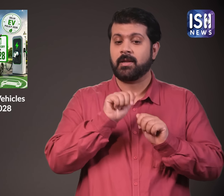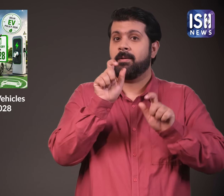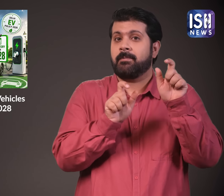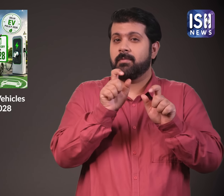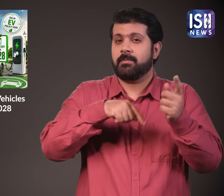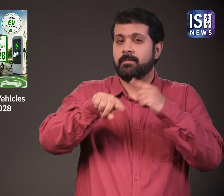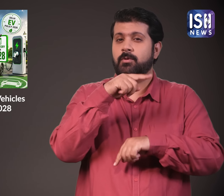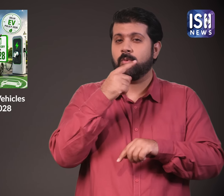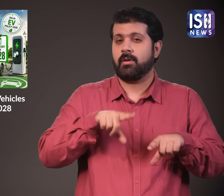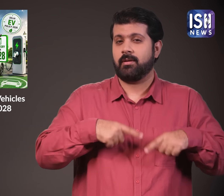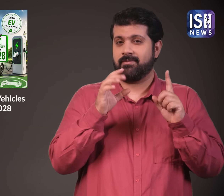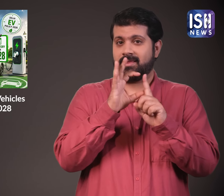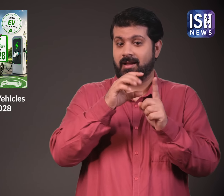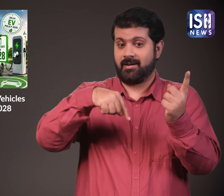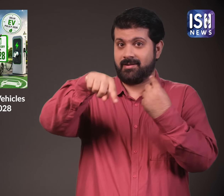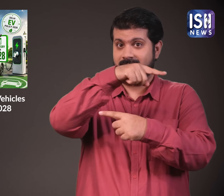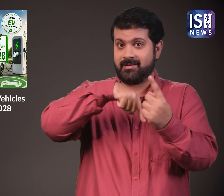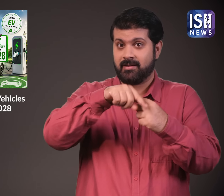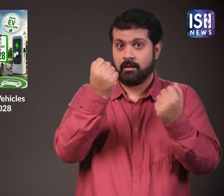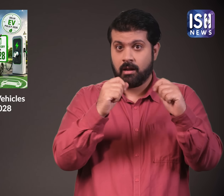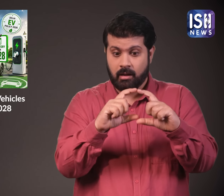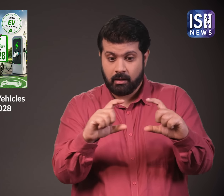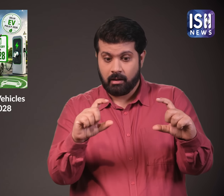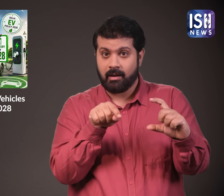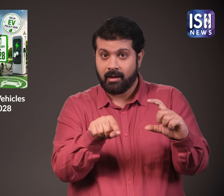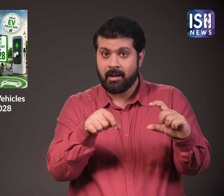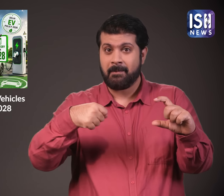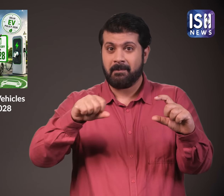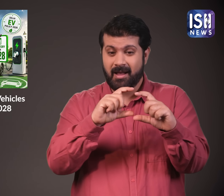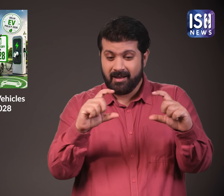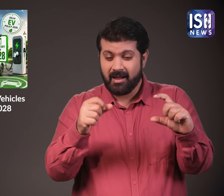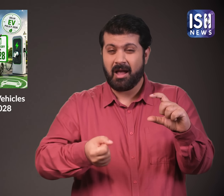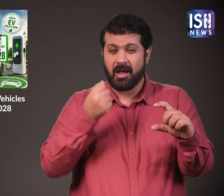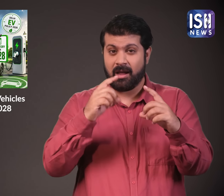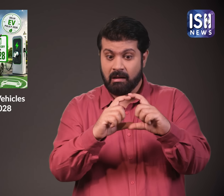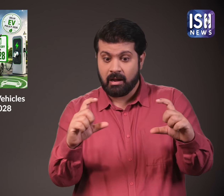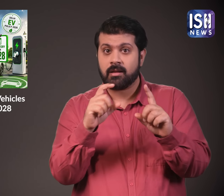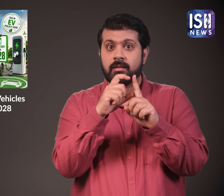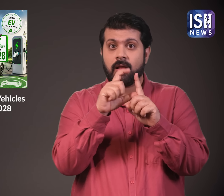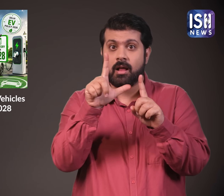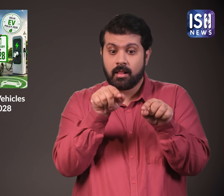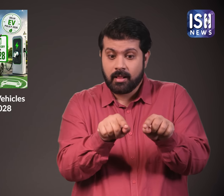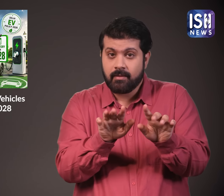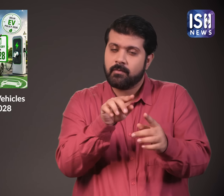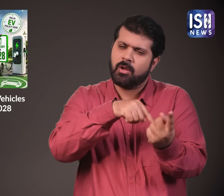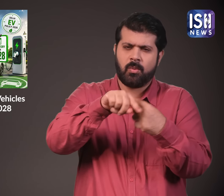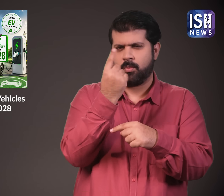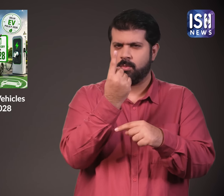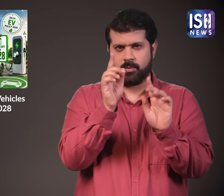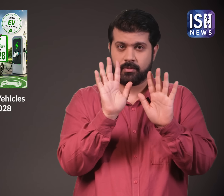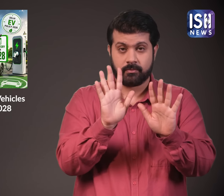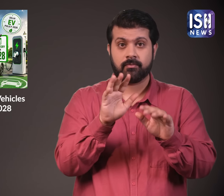If you live in Delhi and your vehicle has a DL number plate, this update is for you.